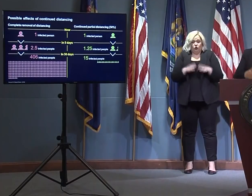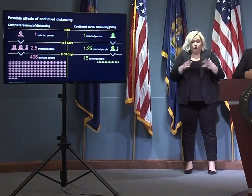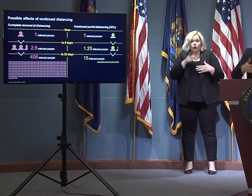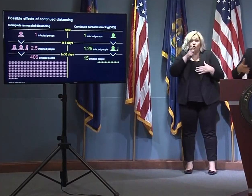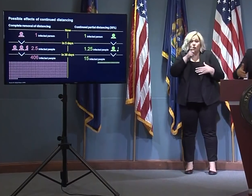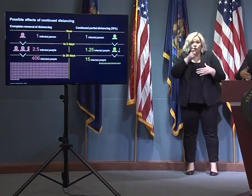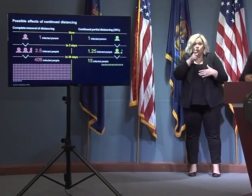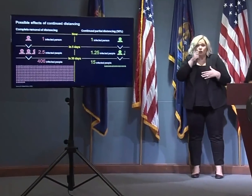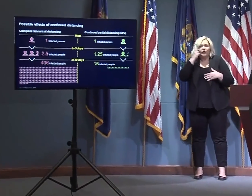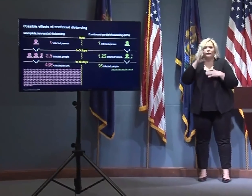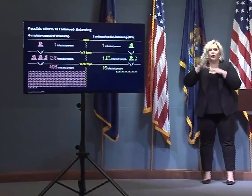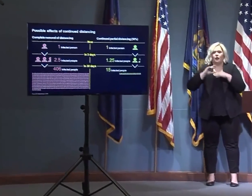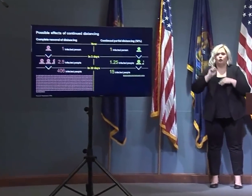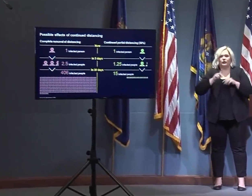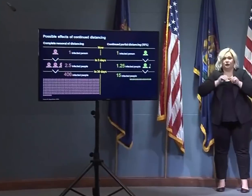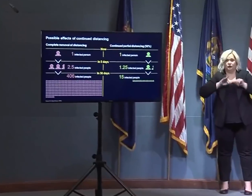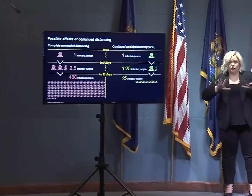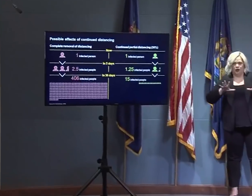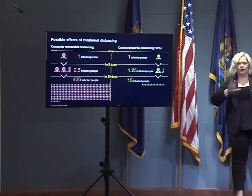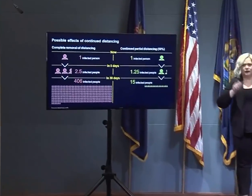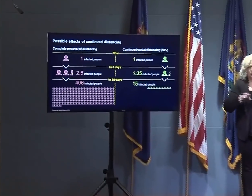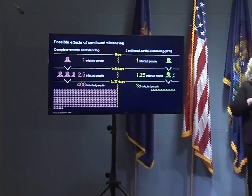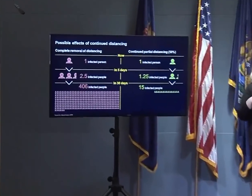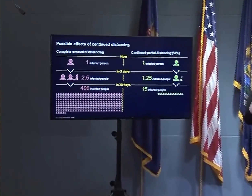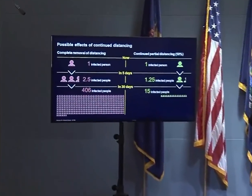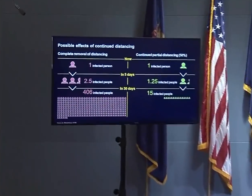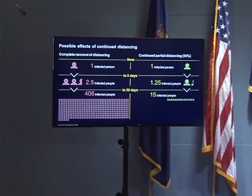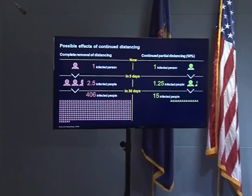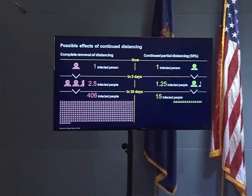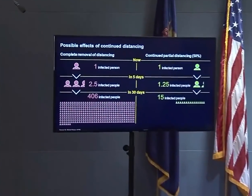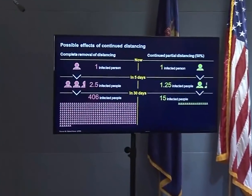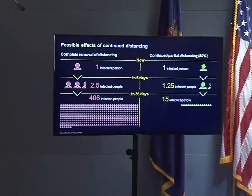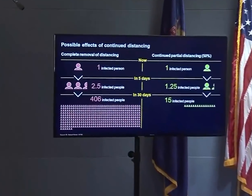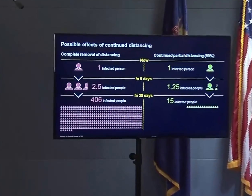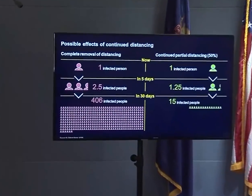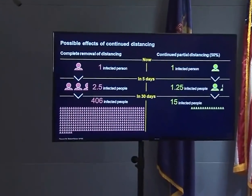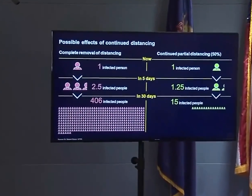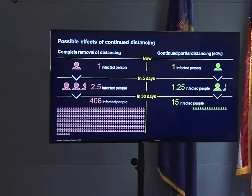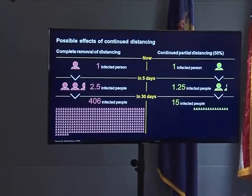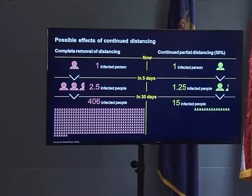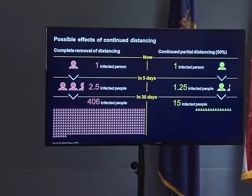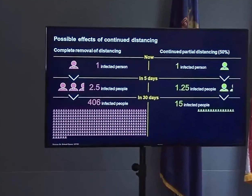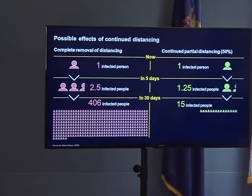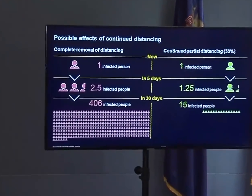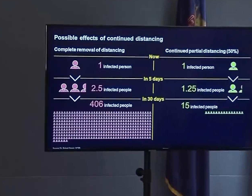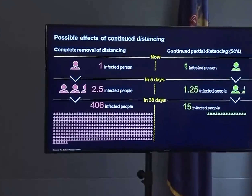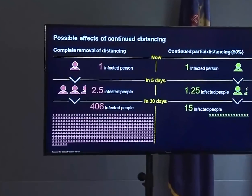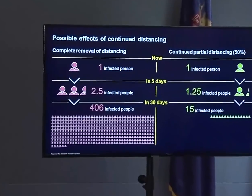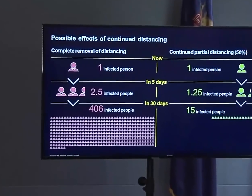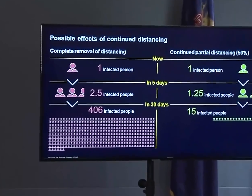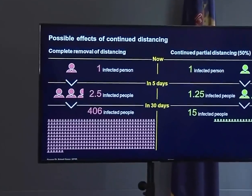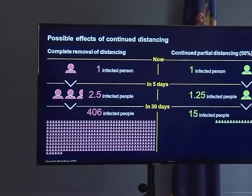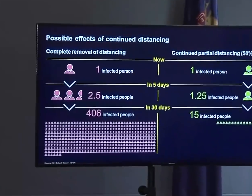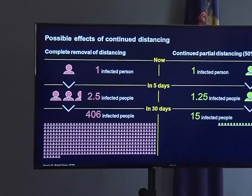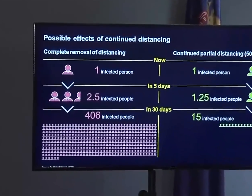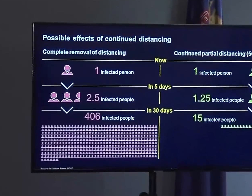AT FIRST, ONLY THE BUSINESSES THAT POSE THE LOWEST RISK WILL REOPEN. I HAVE ASKED BUSINESS LEADER,